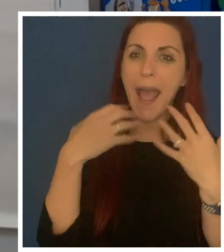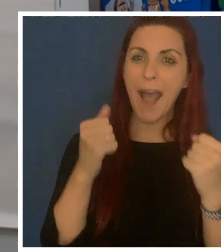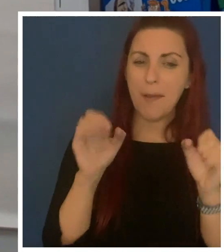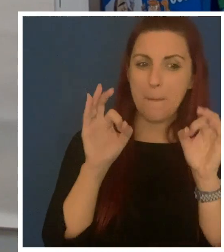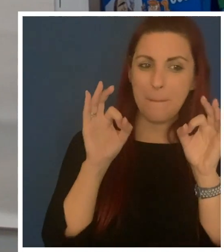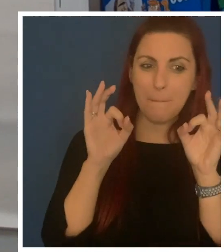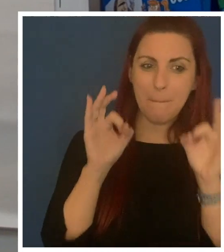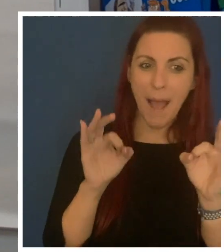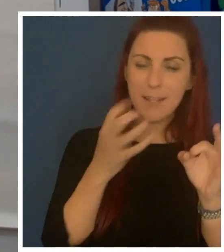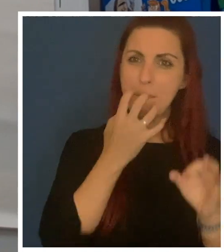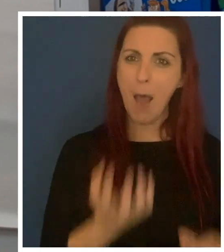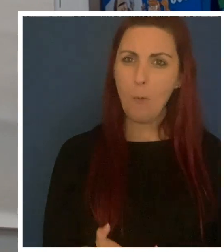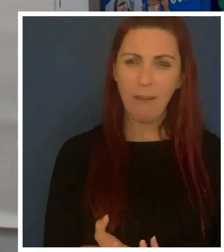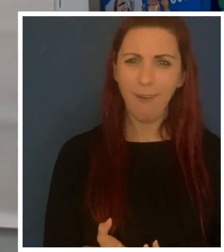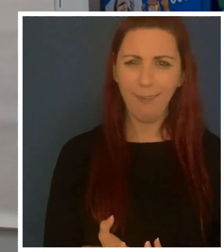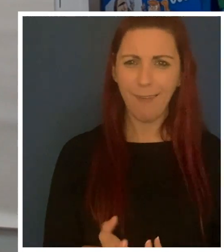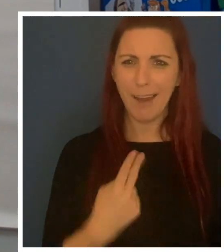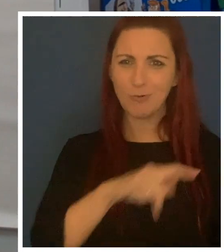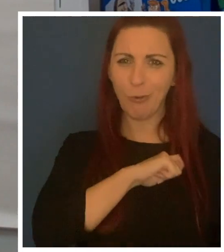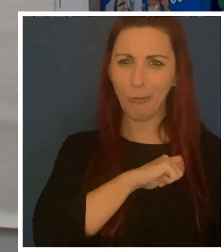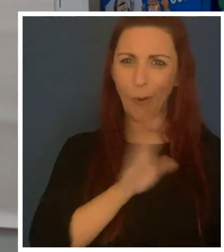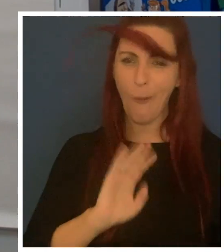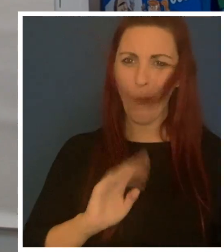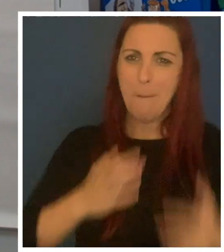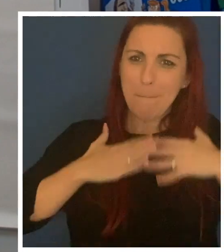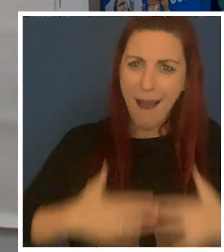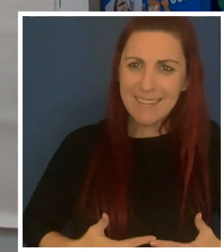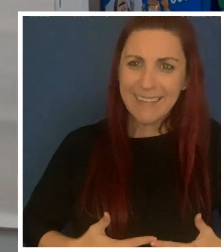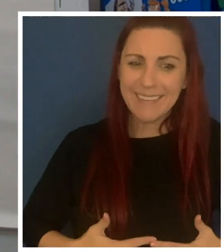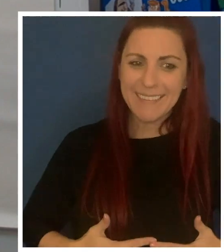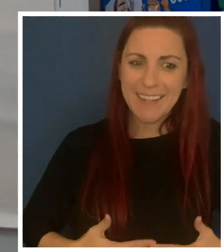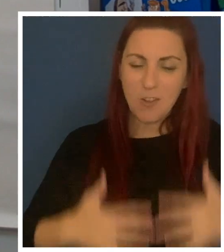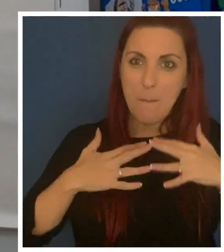Guzzler now, but she doesn't because that's her body and that's her chest.